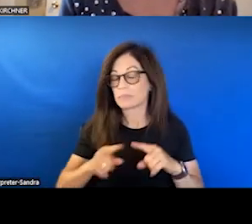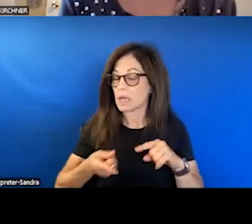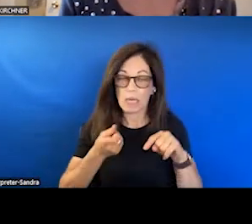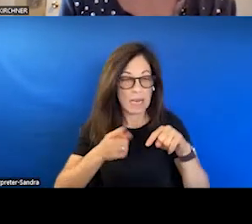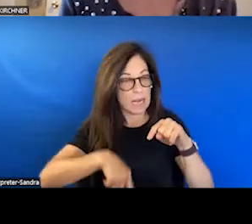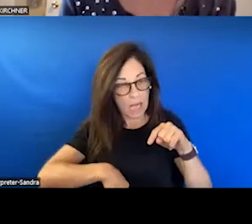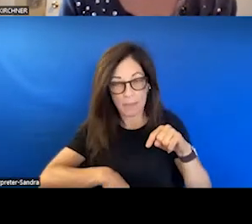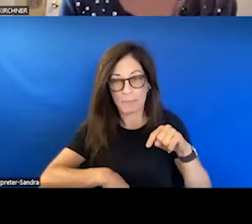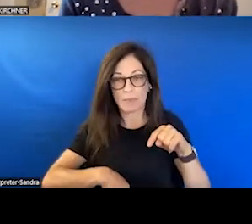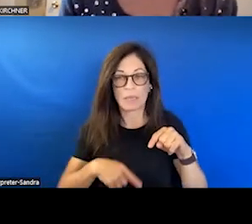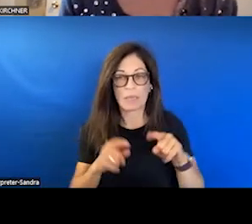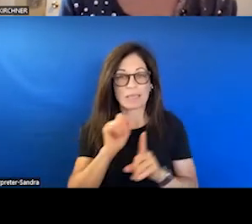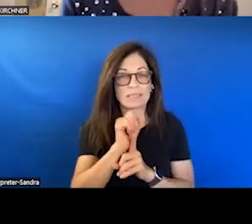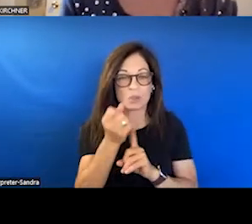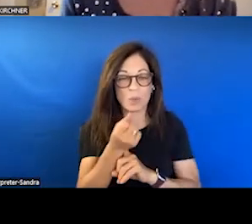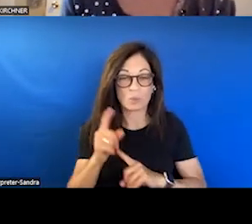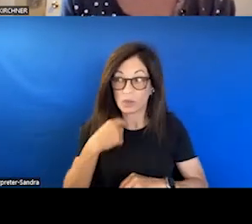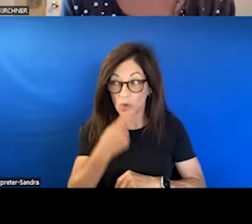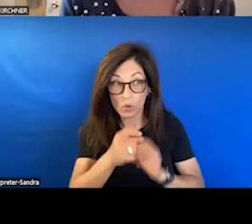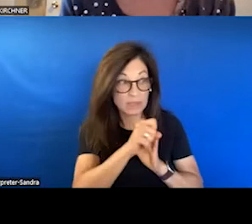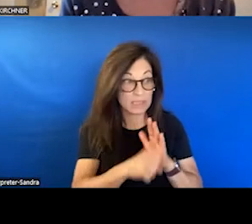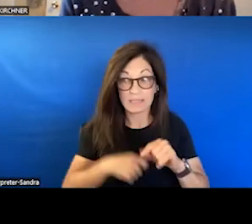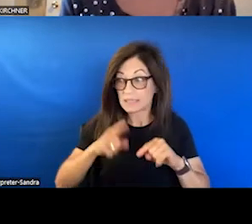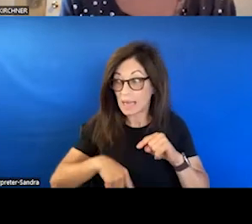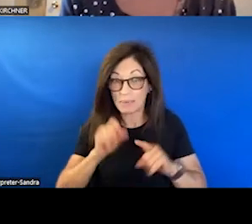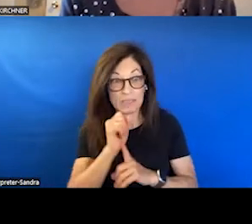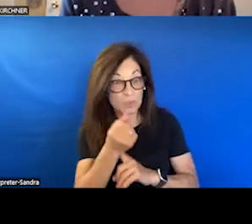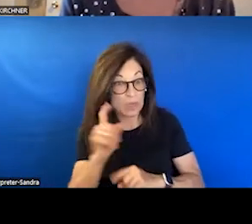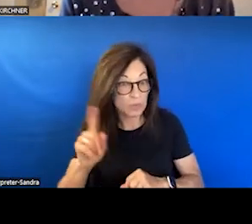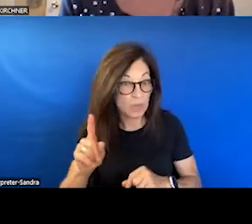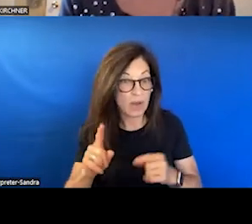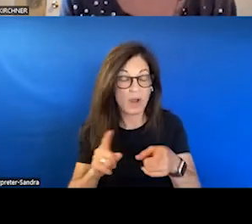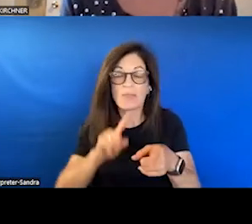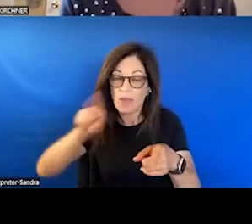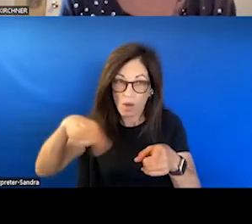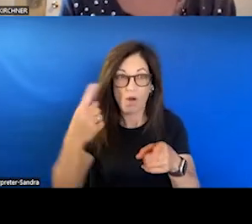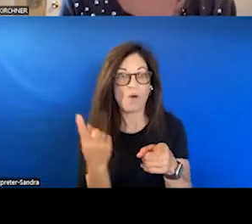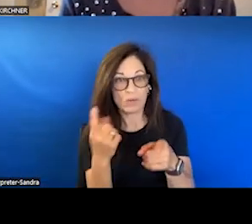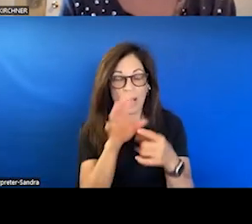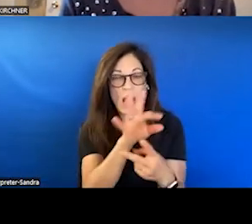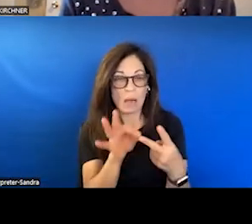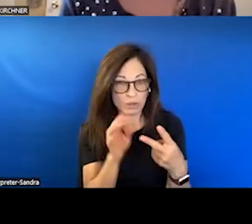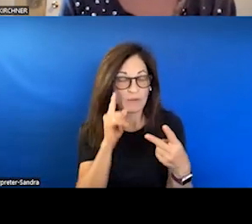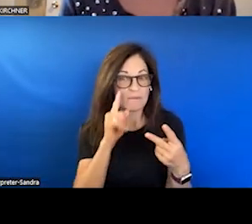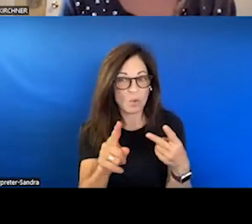CIRCUMSTANCE. IT CAN NOT BE A CIRCUMSTANCE WHERE THE ONLY OPTION FOR AN INDIVIDUAL